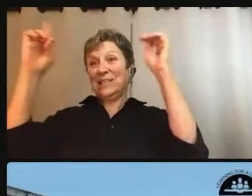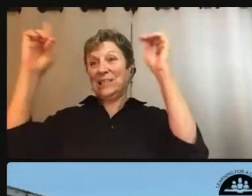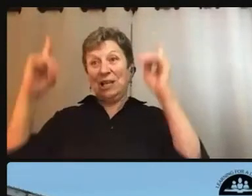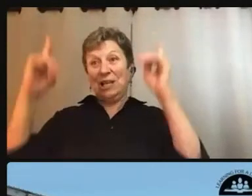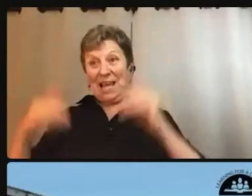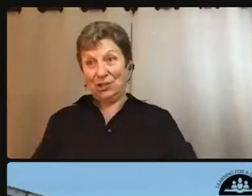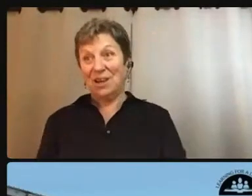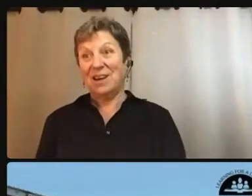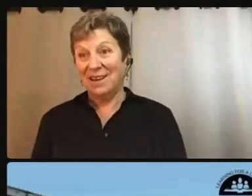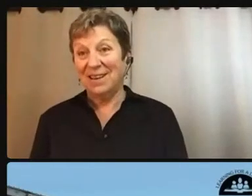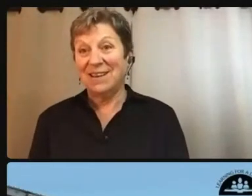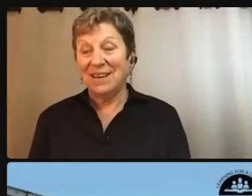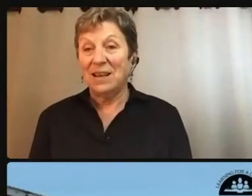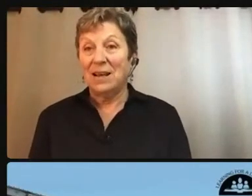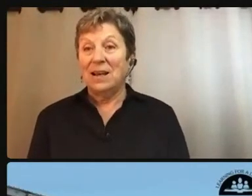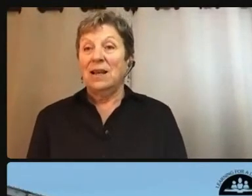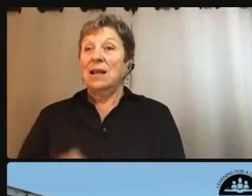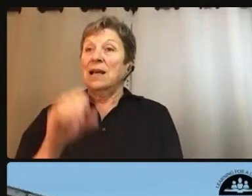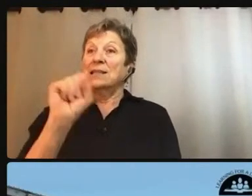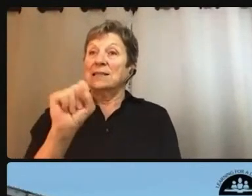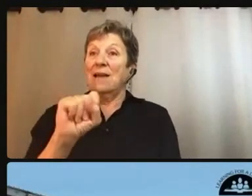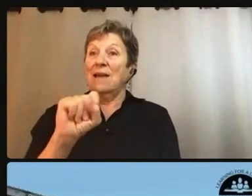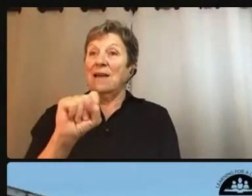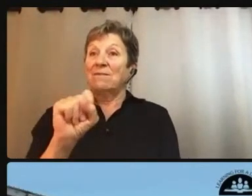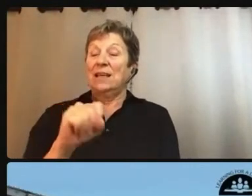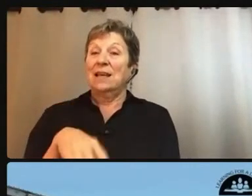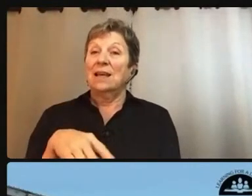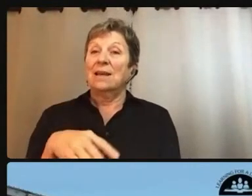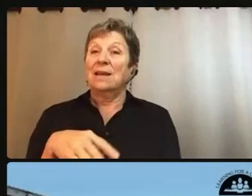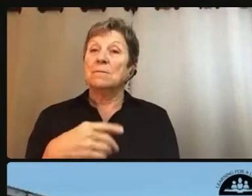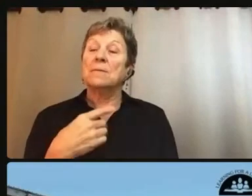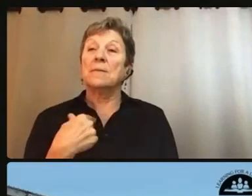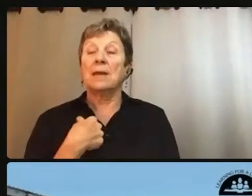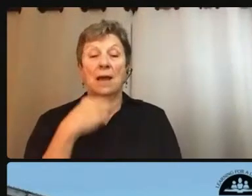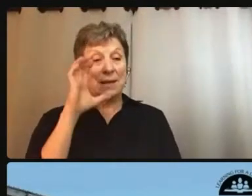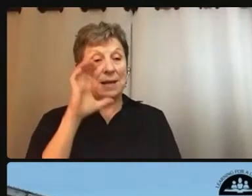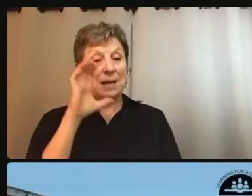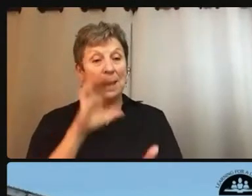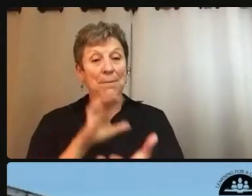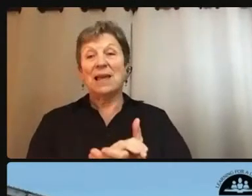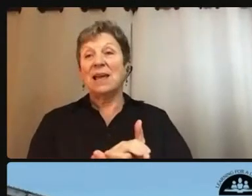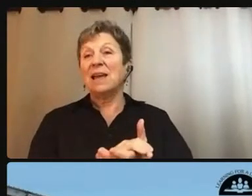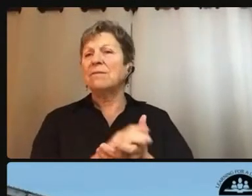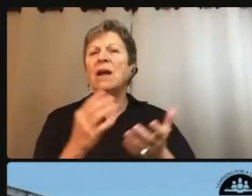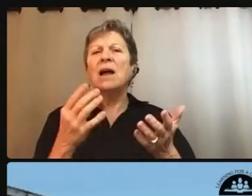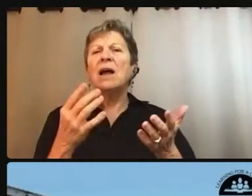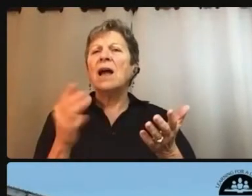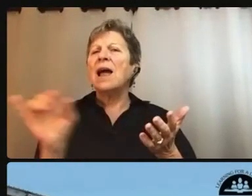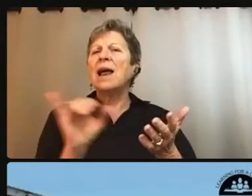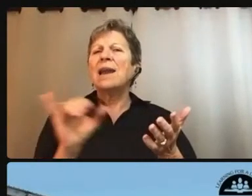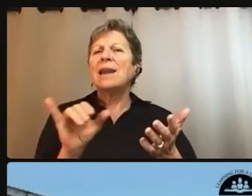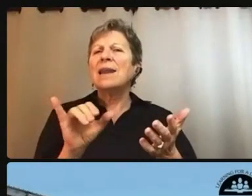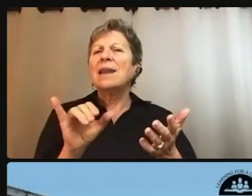EDUCATION?